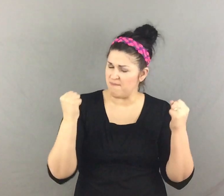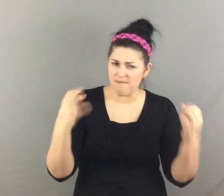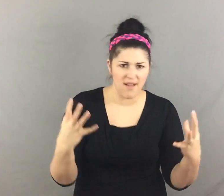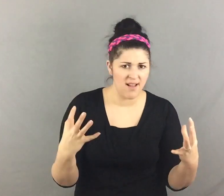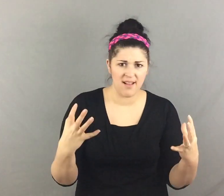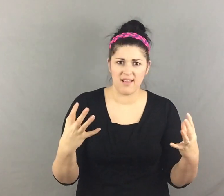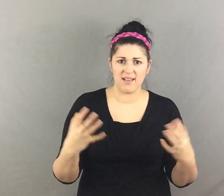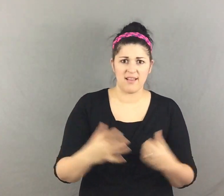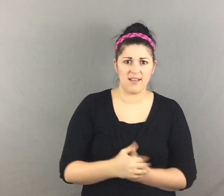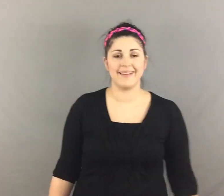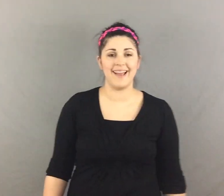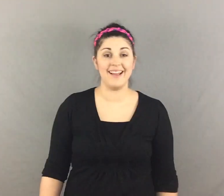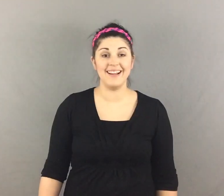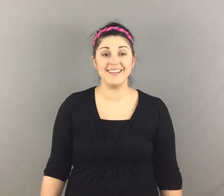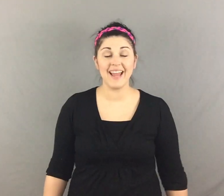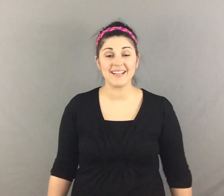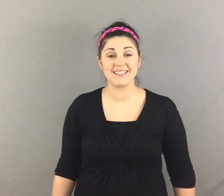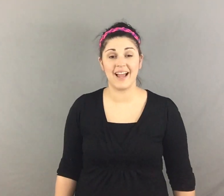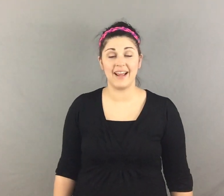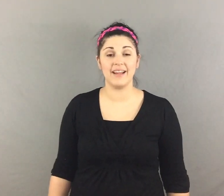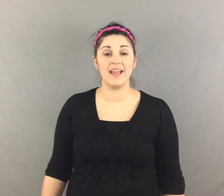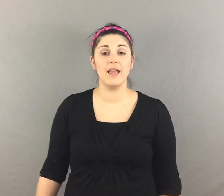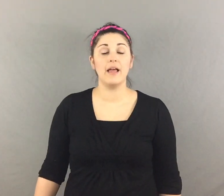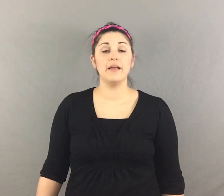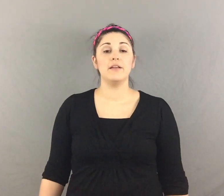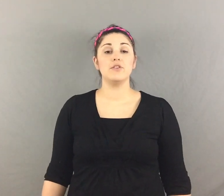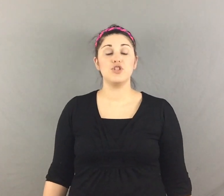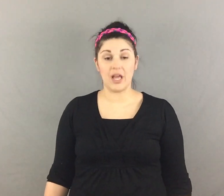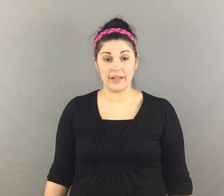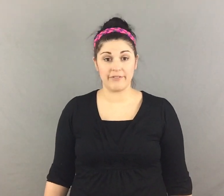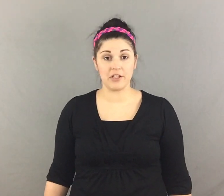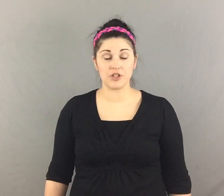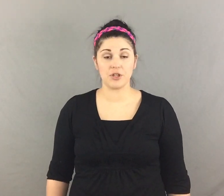Okay. Hey Nick, sign jellyfish.